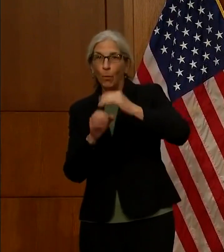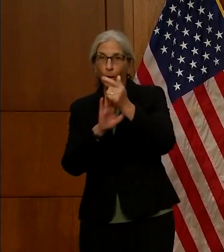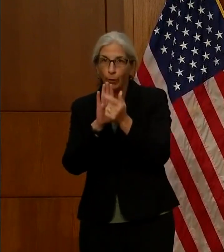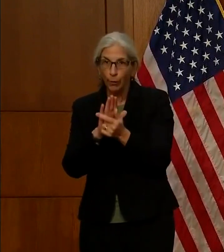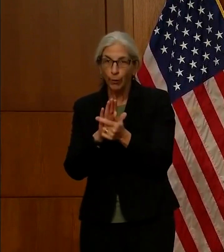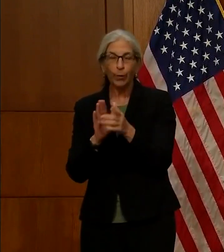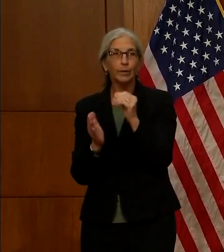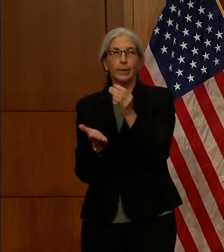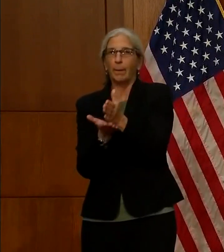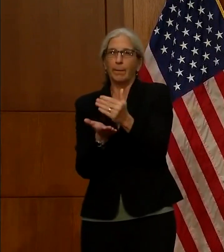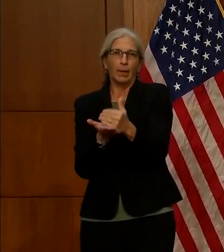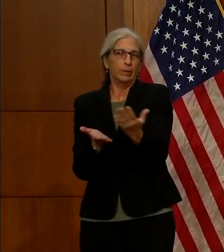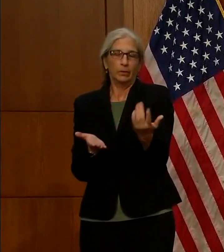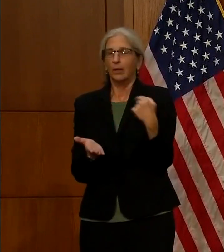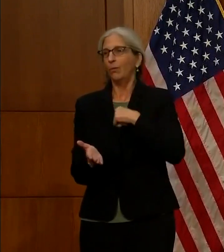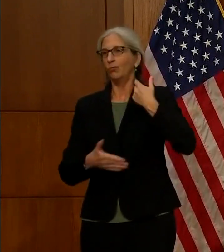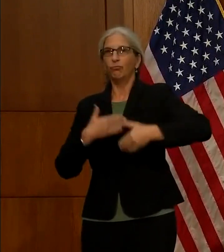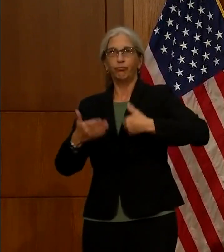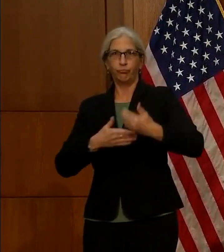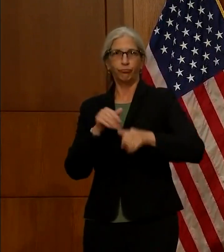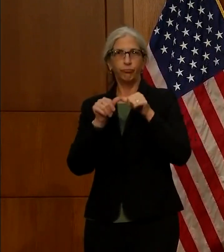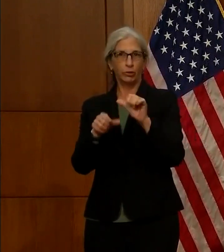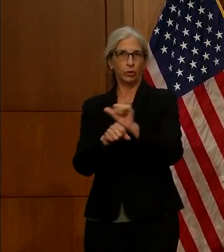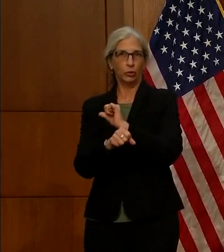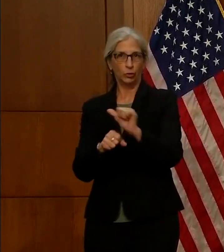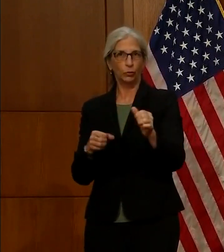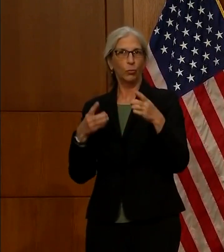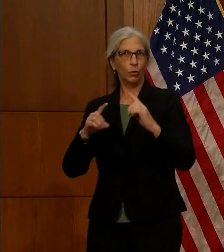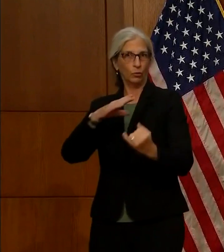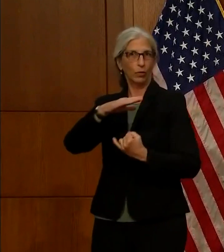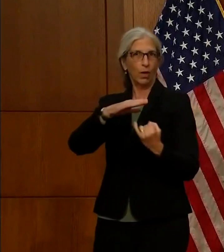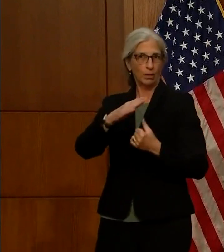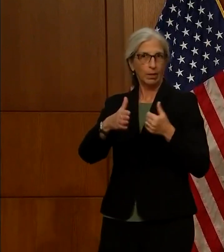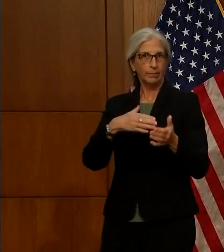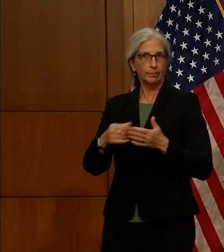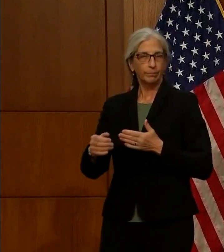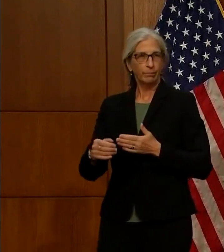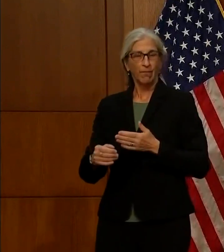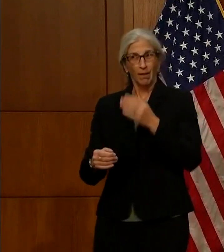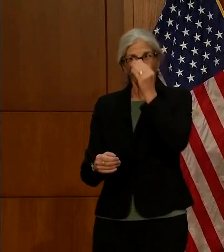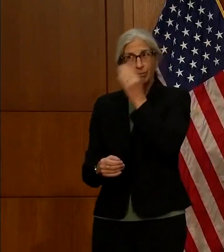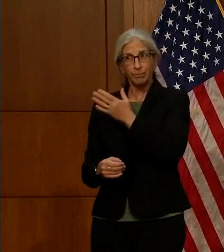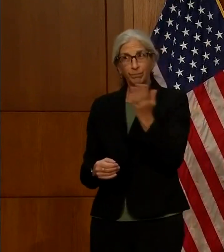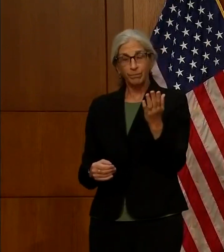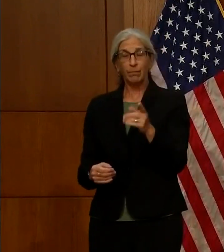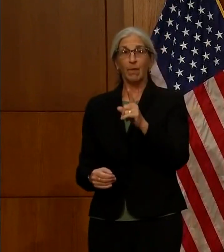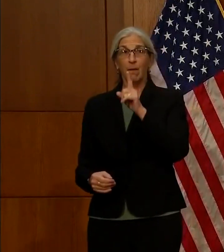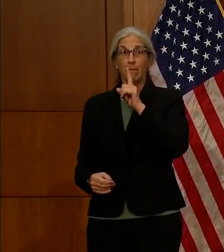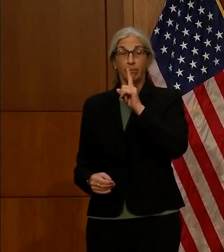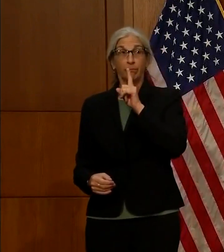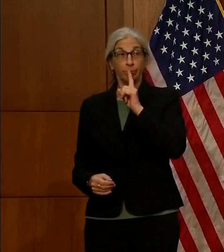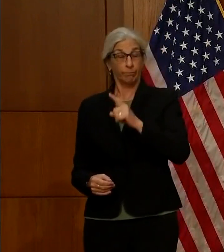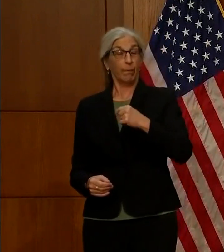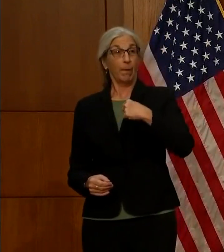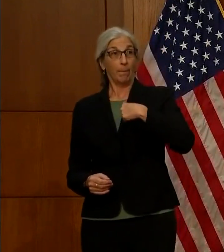THE BUDGET AND THAT IS MOVING ALONG QUITE NICELY. SO JUST TO